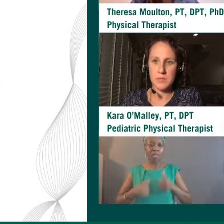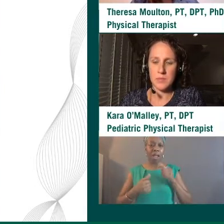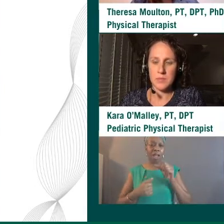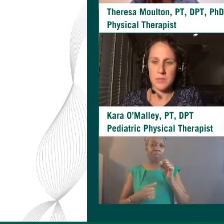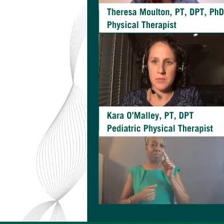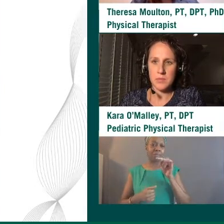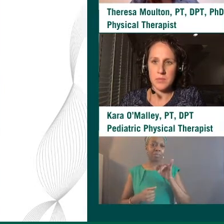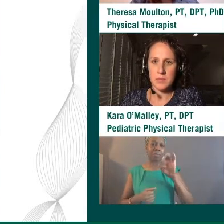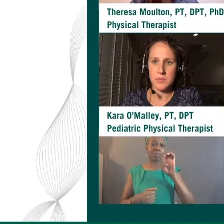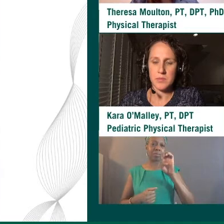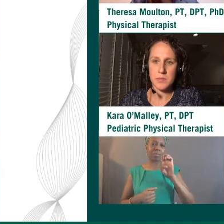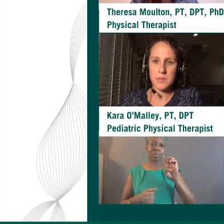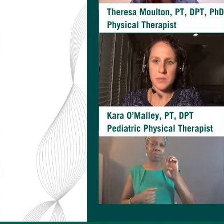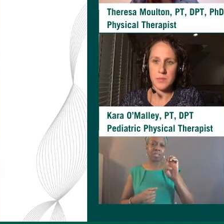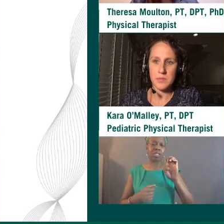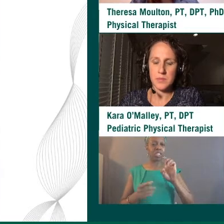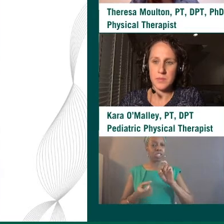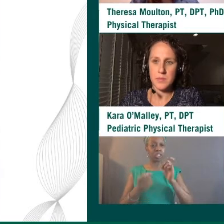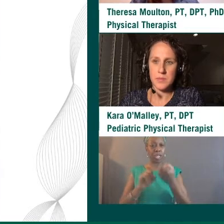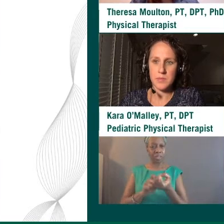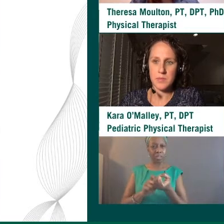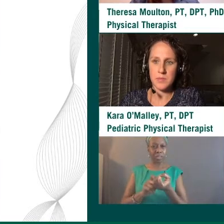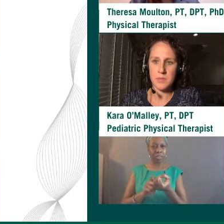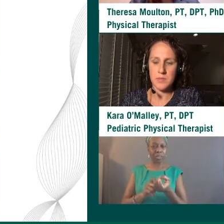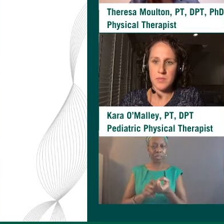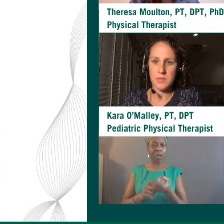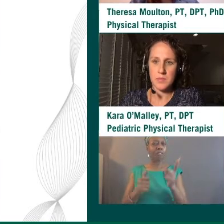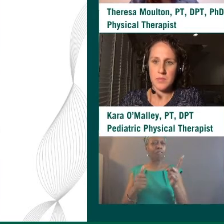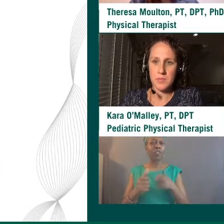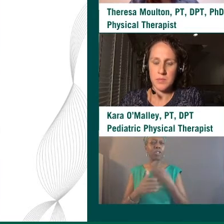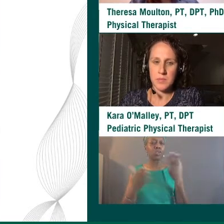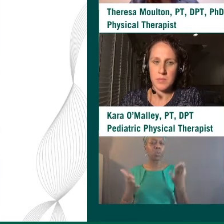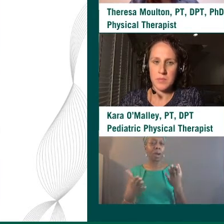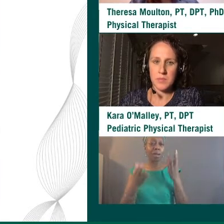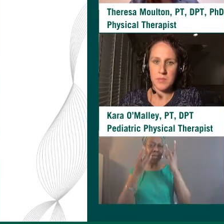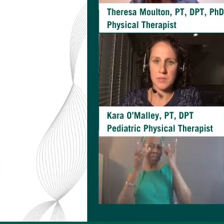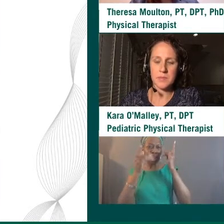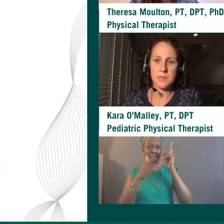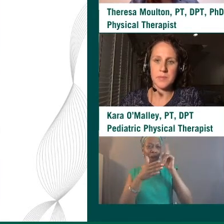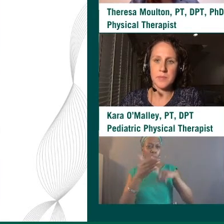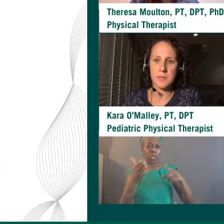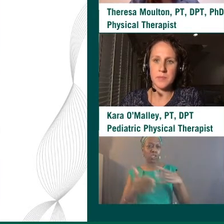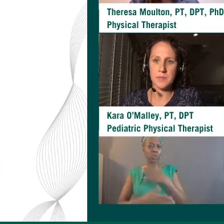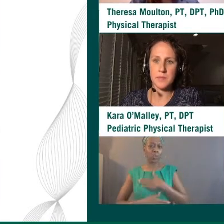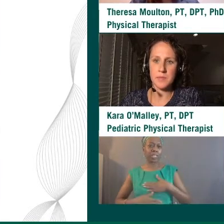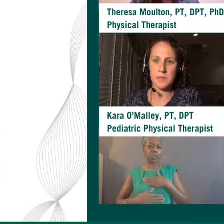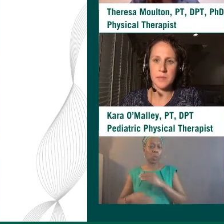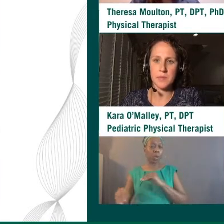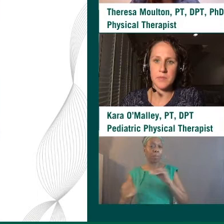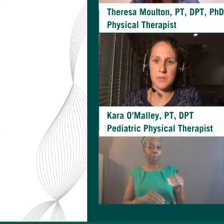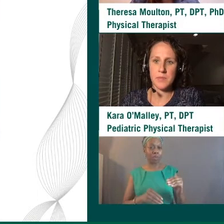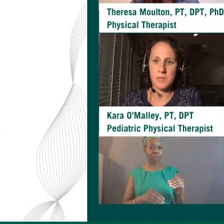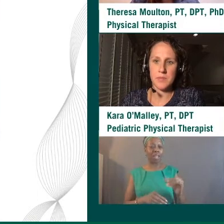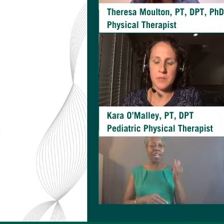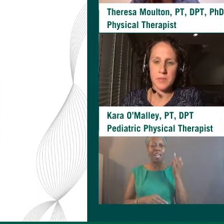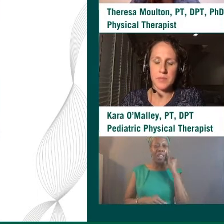is think about what you like doing to move. If you like doing something, it's a lot easier to do it every day.